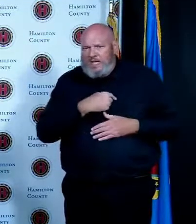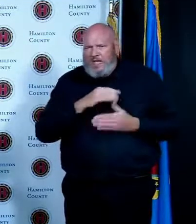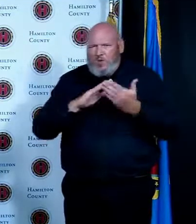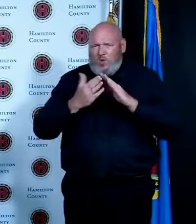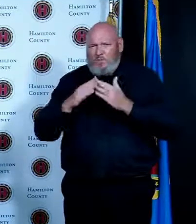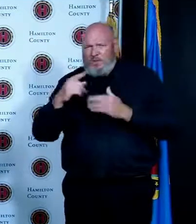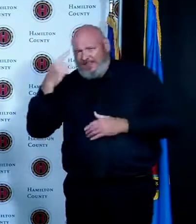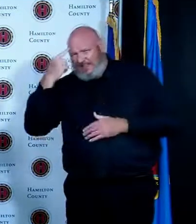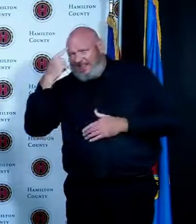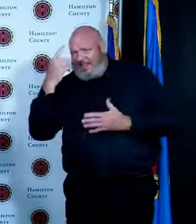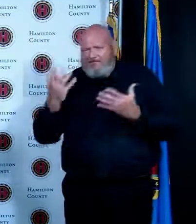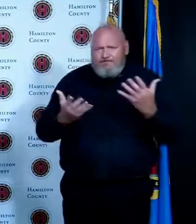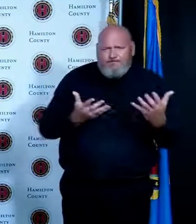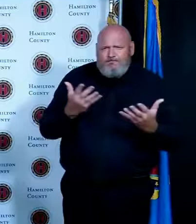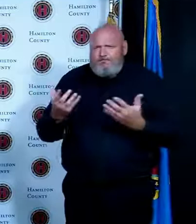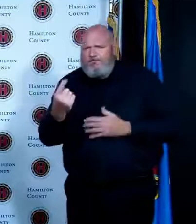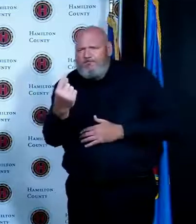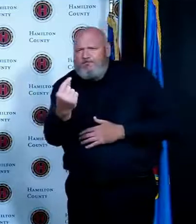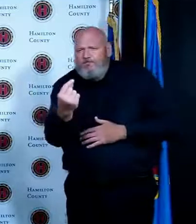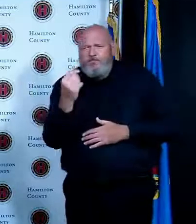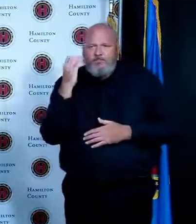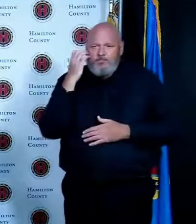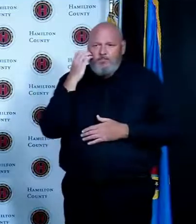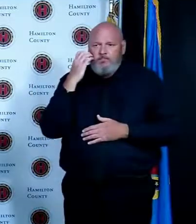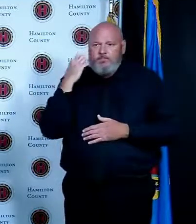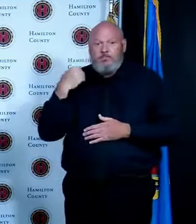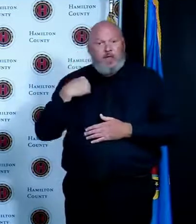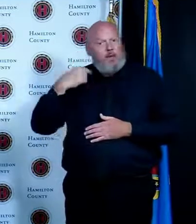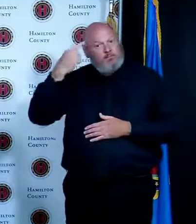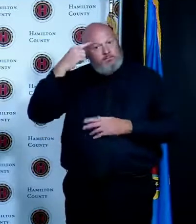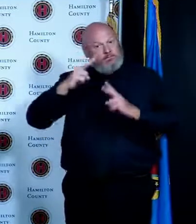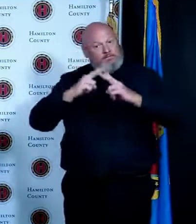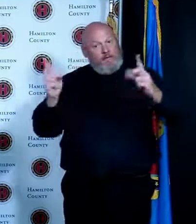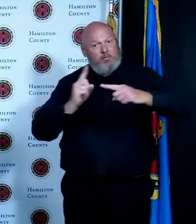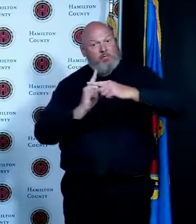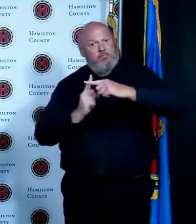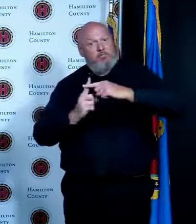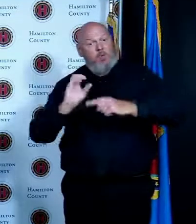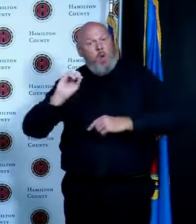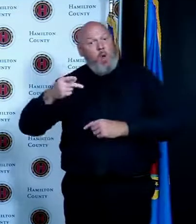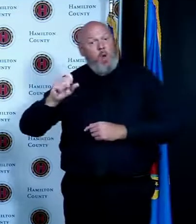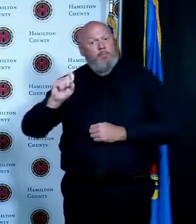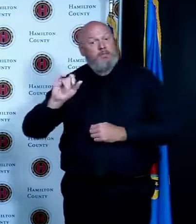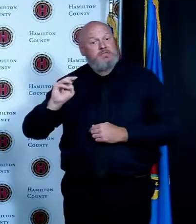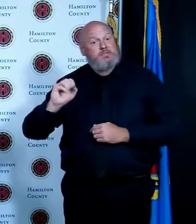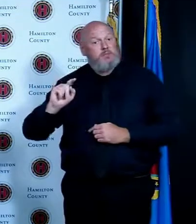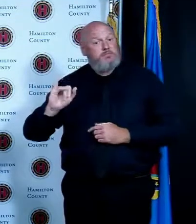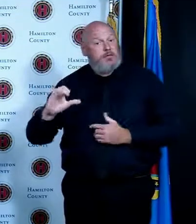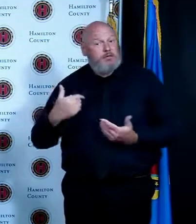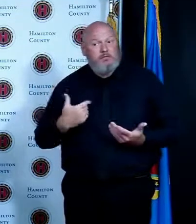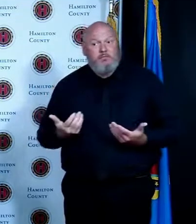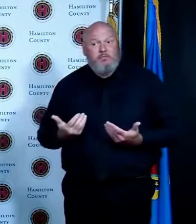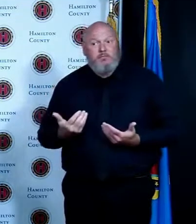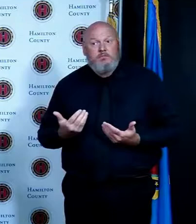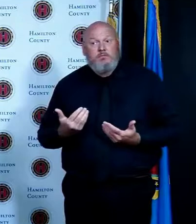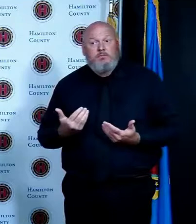that things are going very well i've been nervous with all of the people gathering downtown as well as with all of the